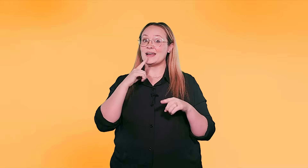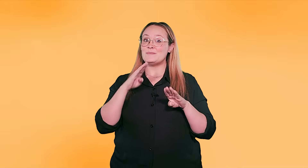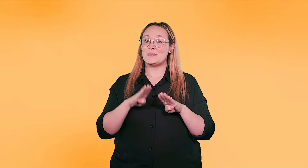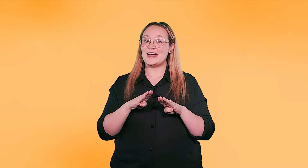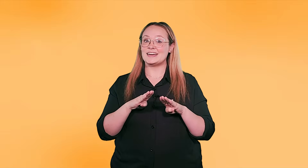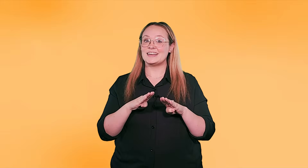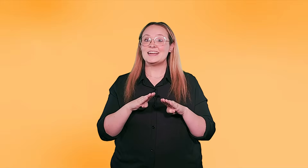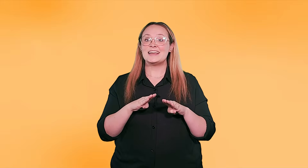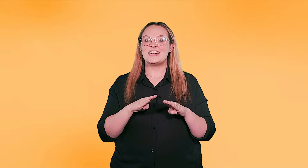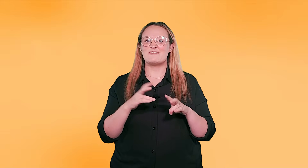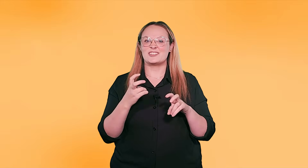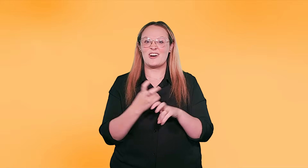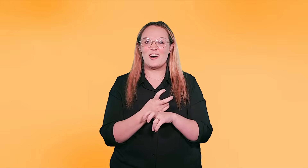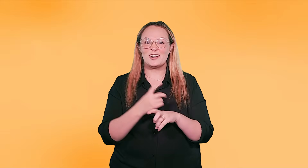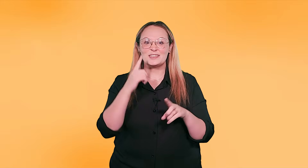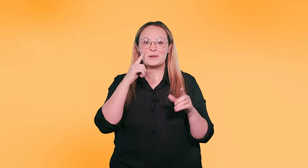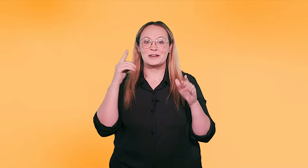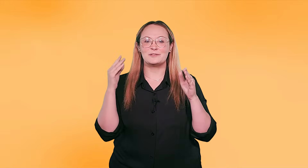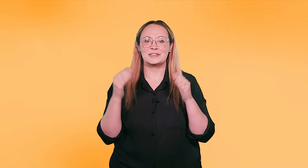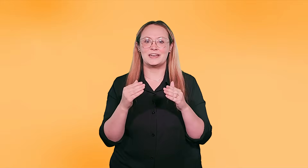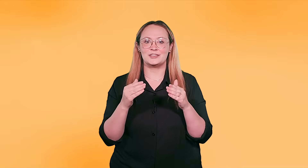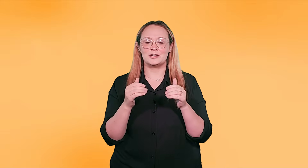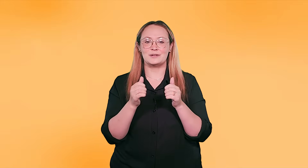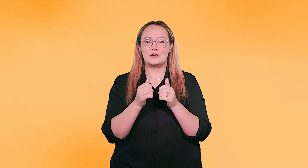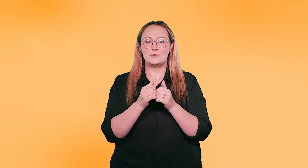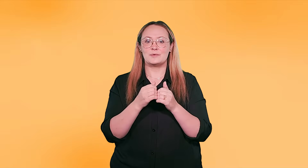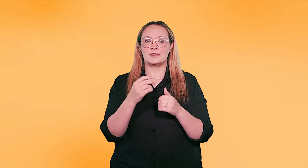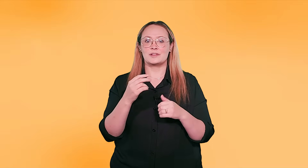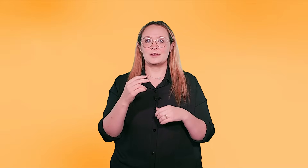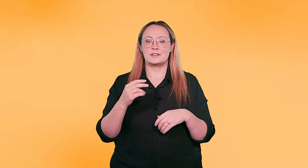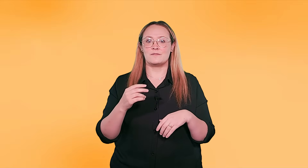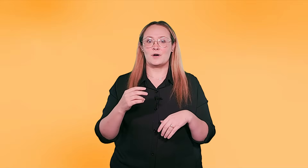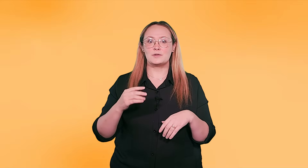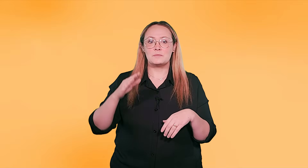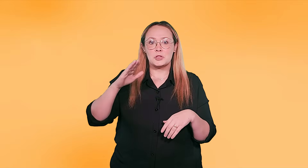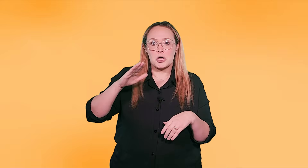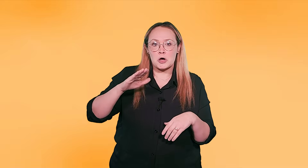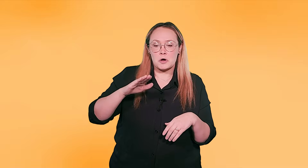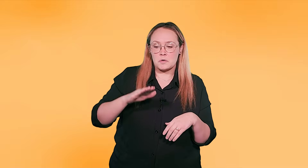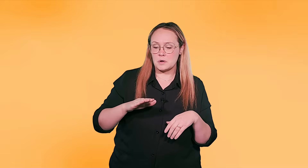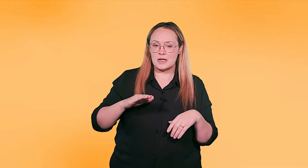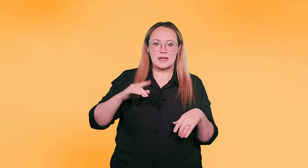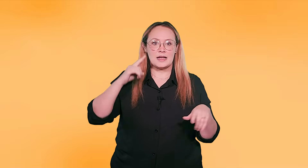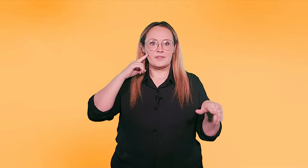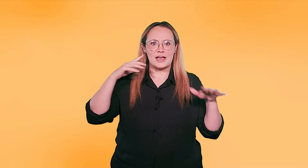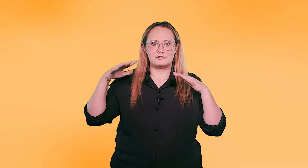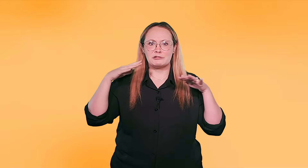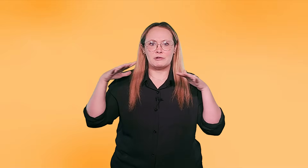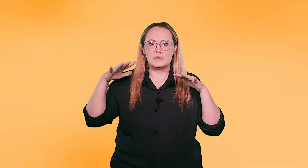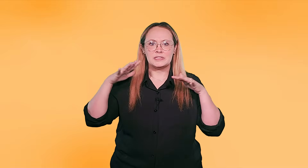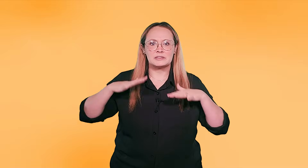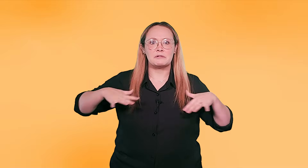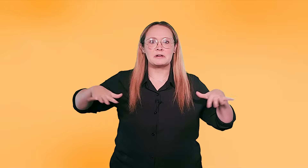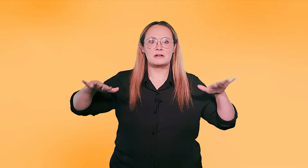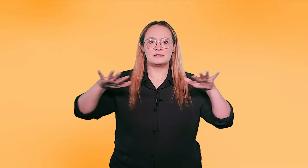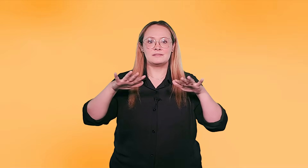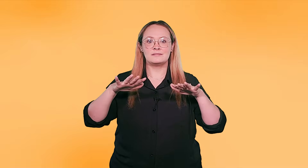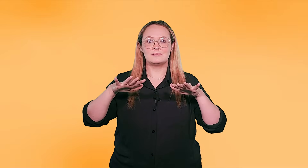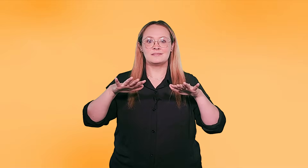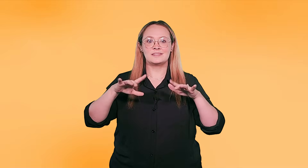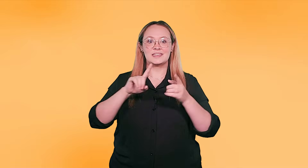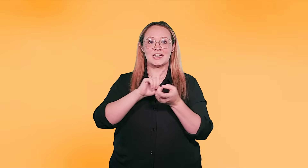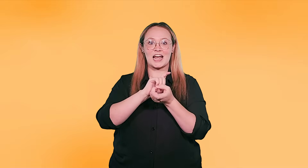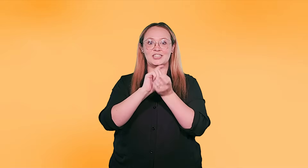I bet it was hard to pay close attention with the volume low and the extra noises going on. I